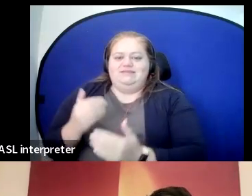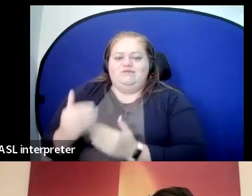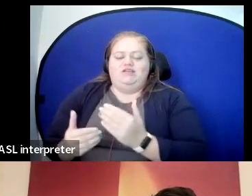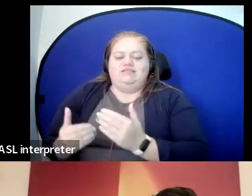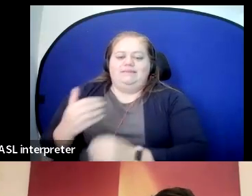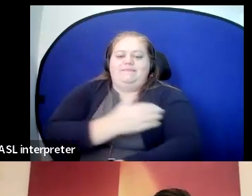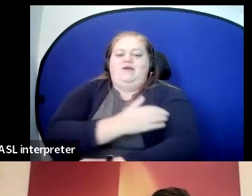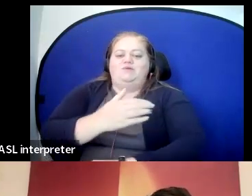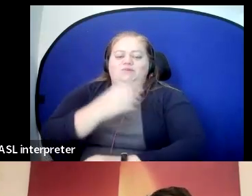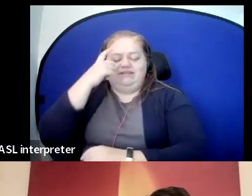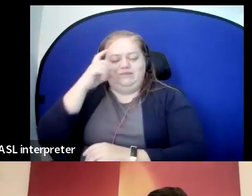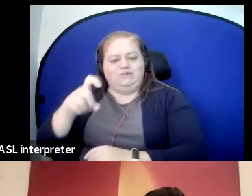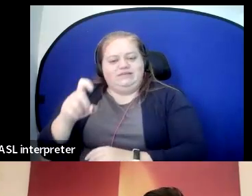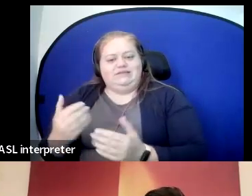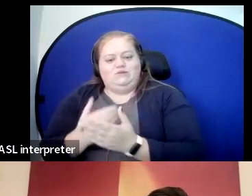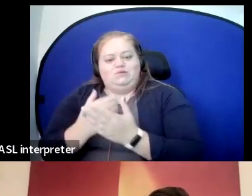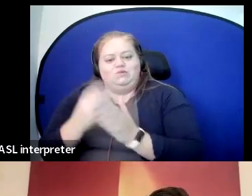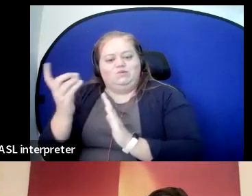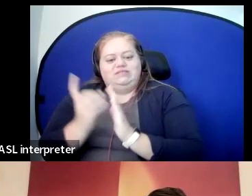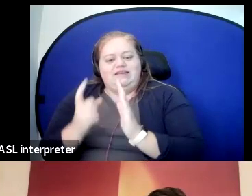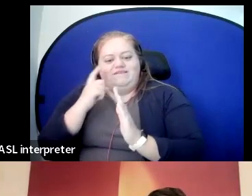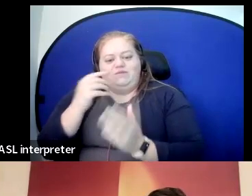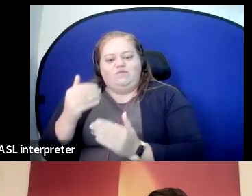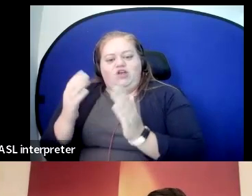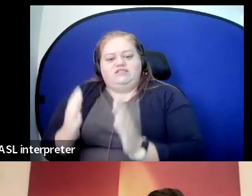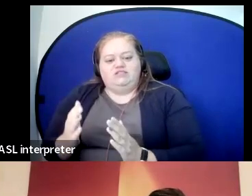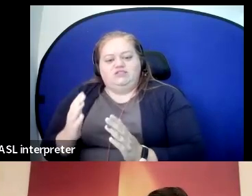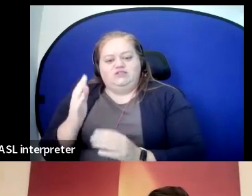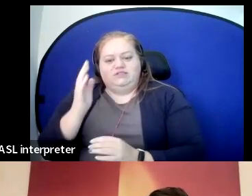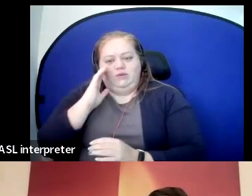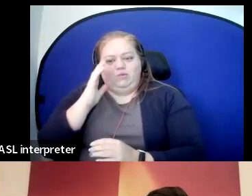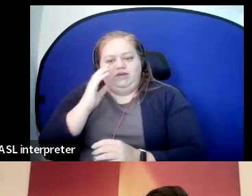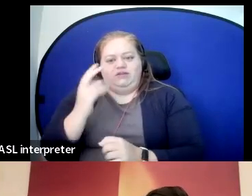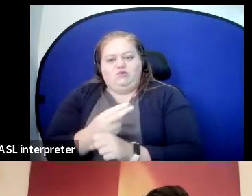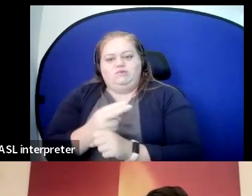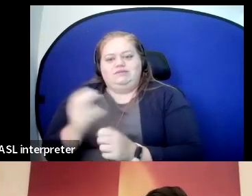in terms of using processors that will use less power.